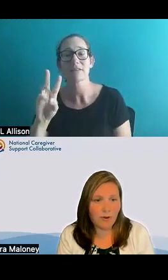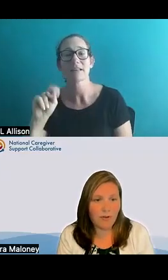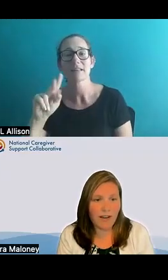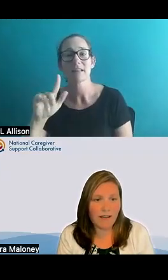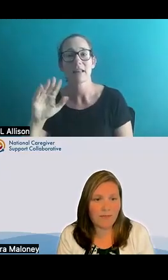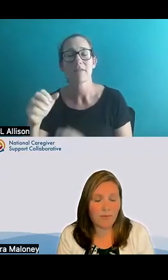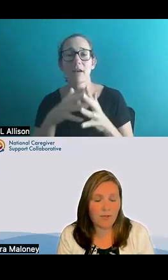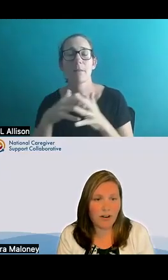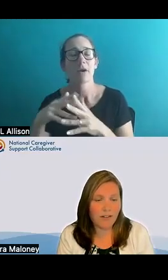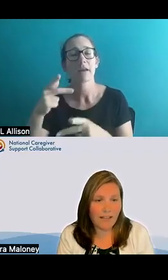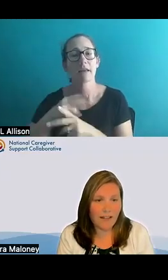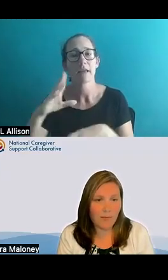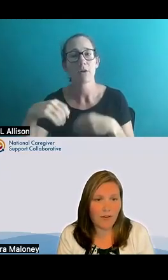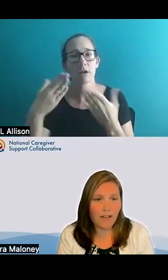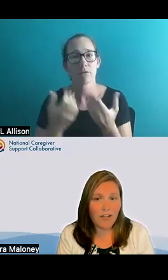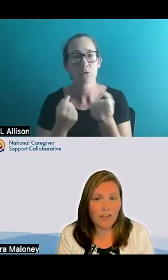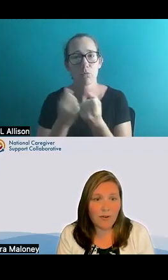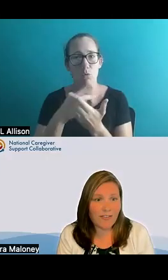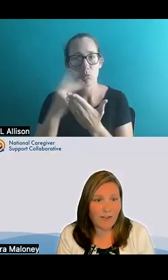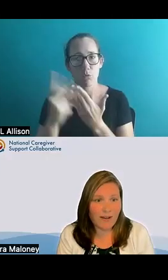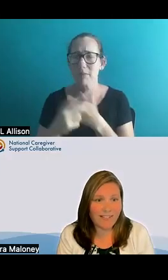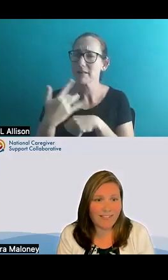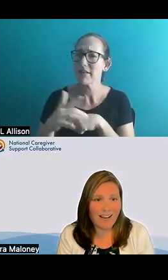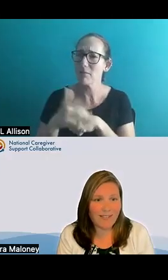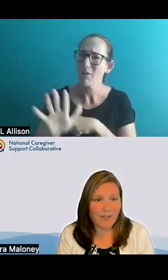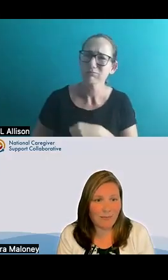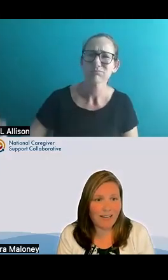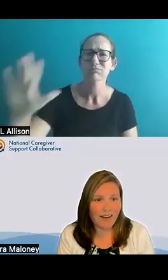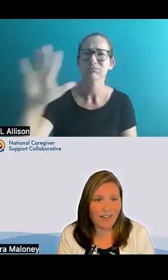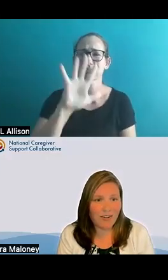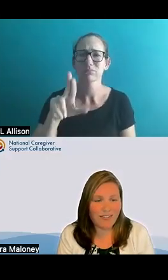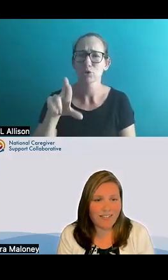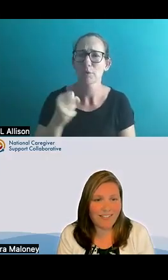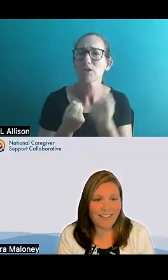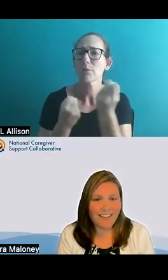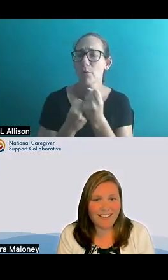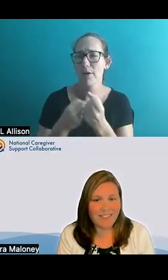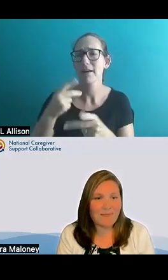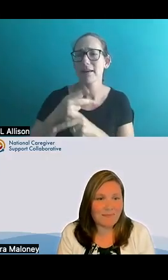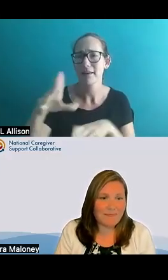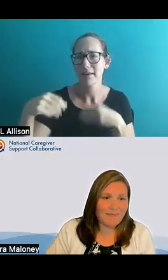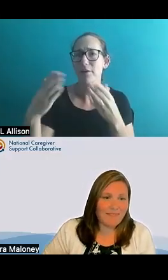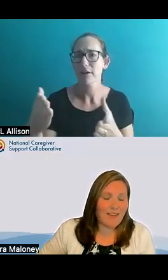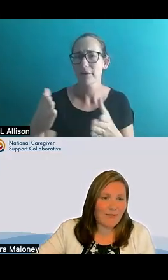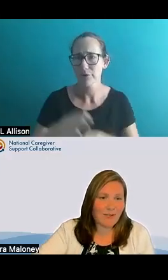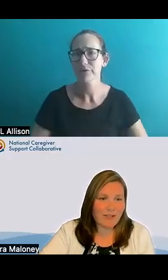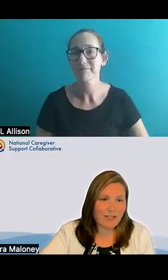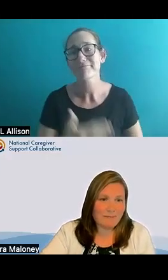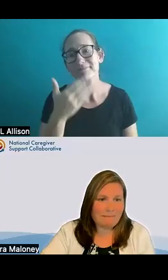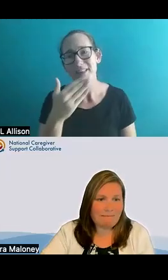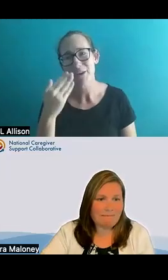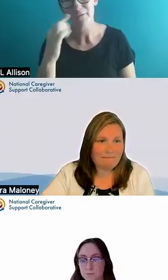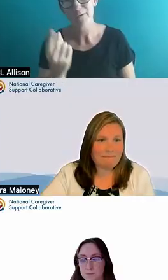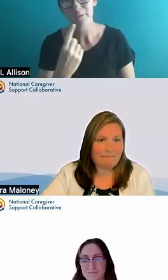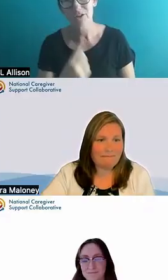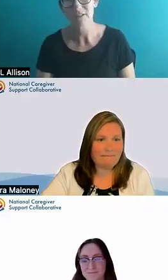programs, which are available throughout the US to support caregivers. Thank you for the question.